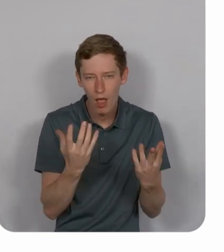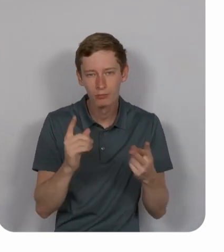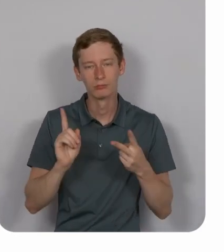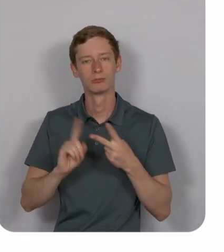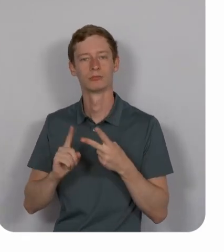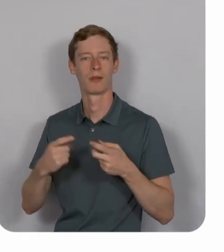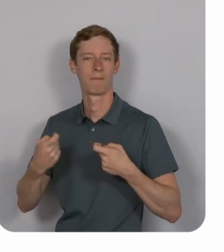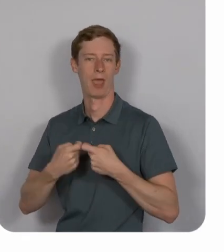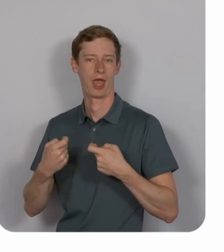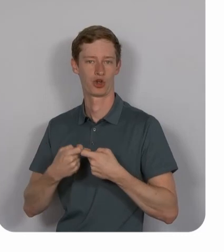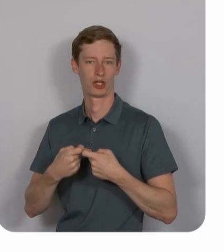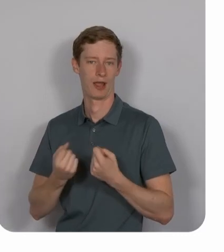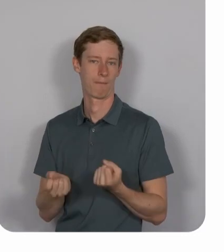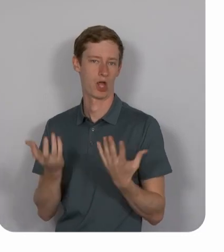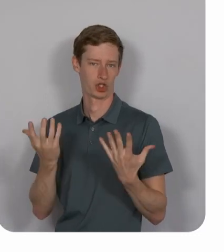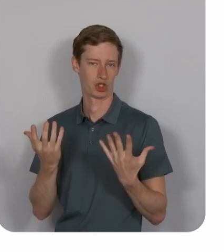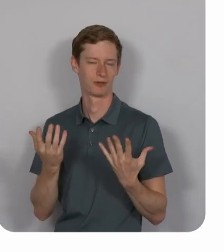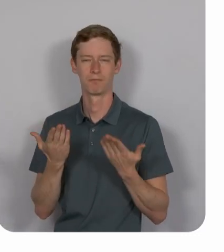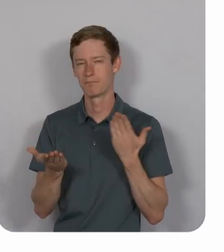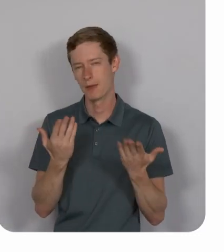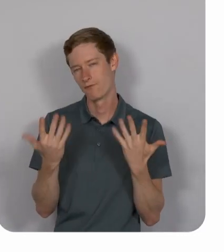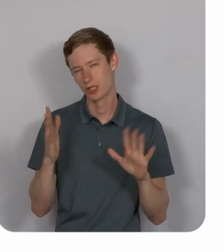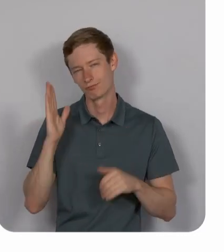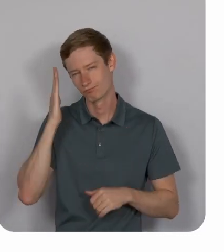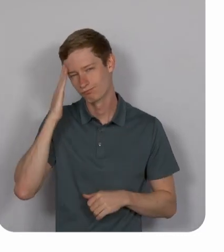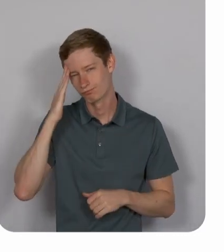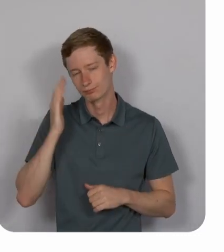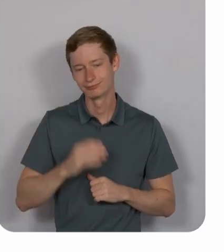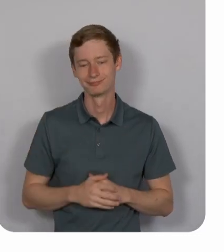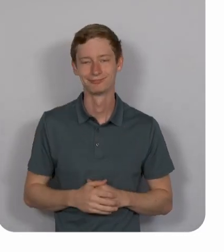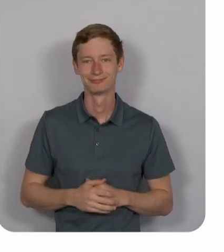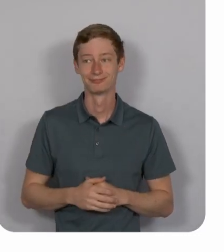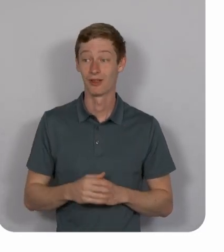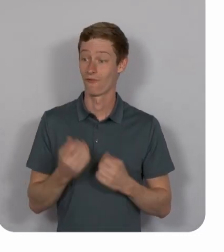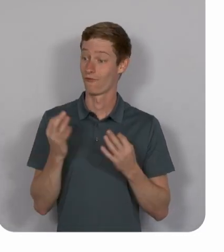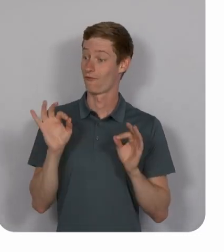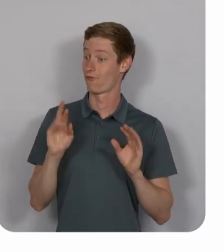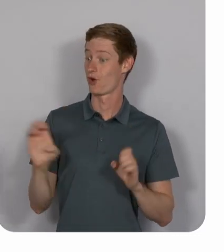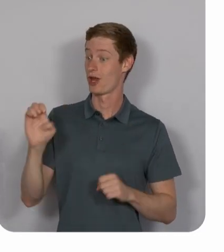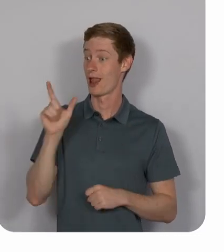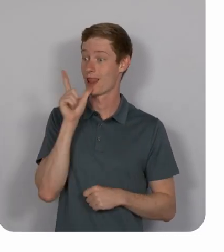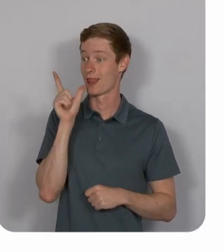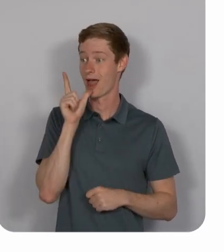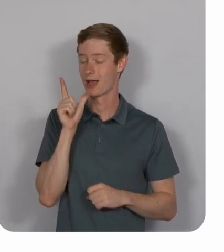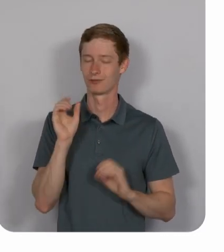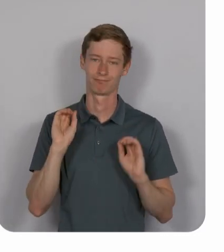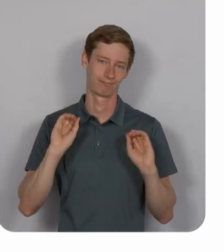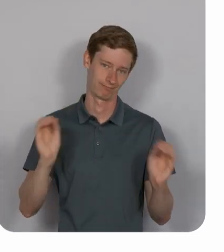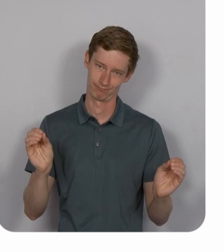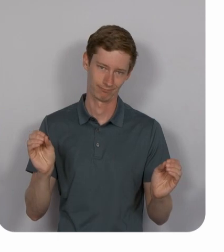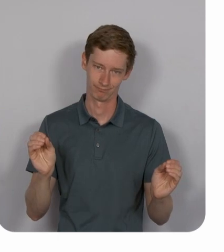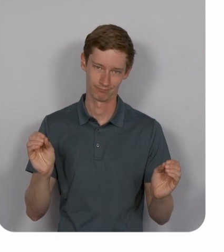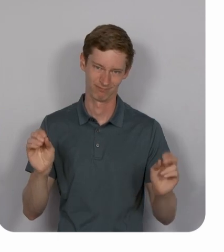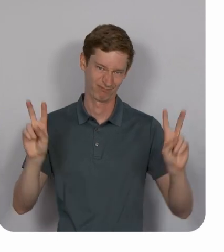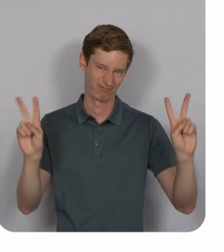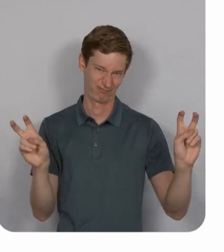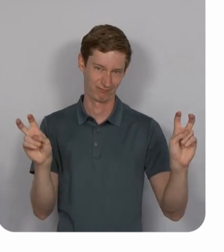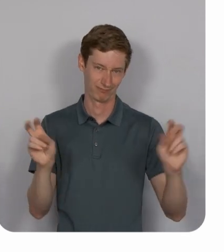You may have heard of this idea before. There ain't no such thing as a free lunch. Nowhere is this more true